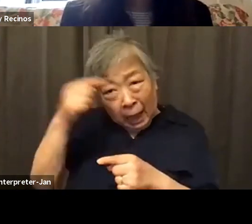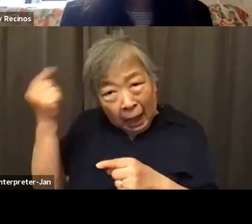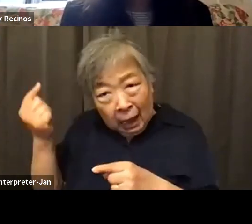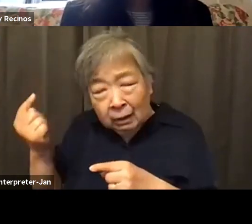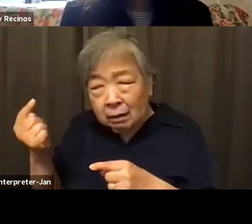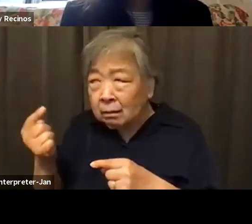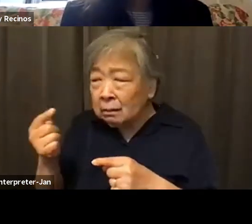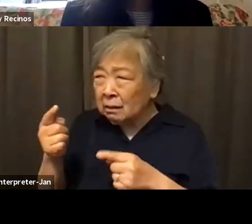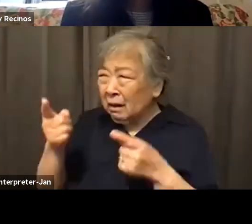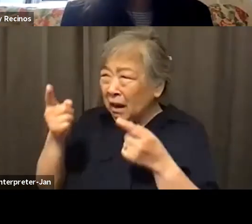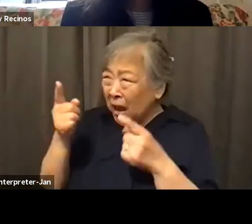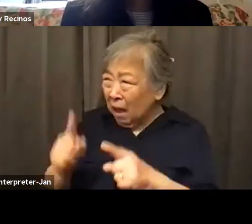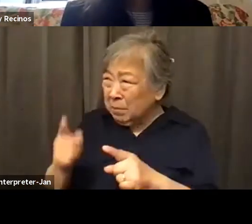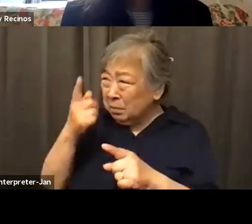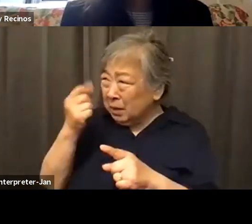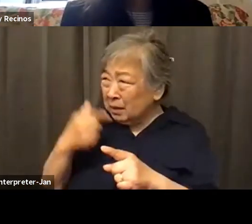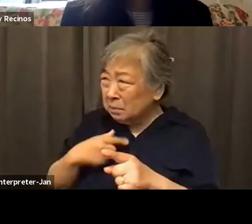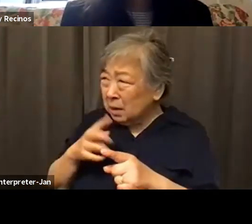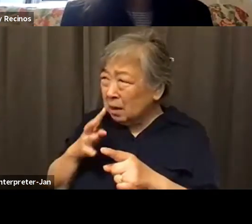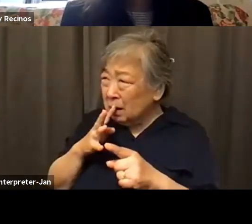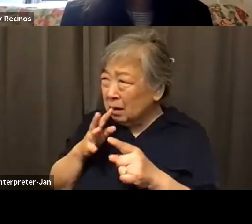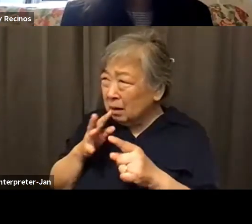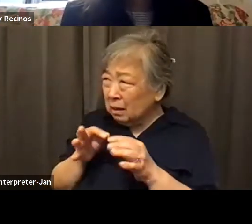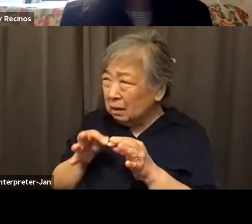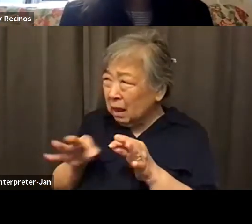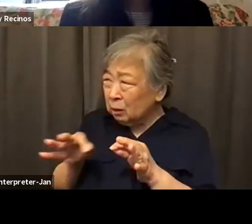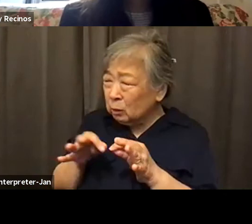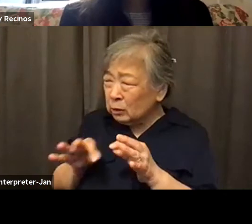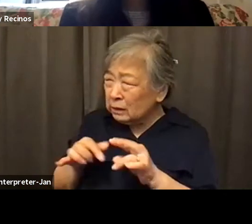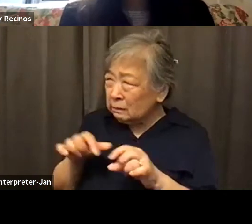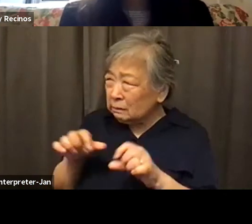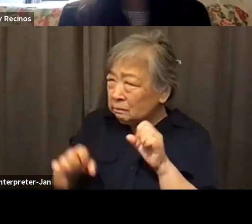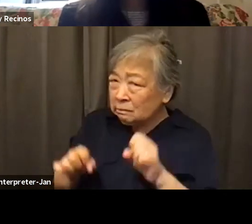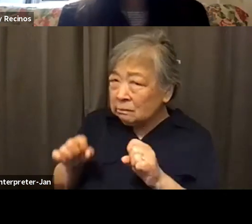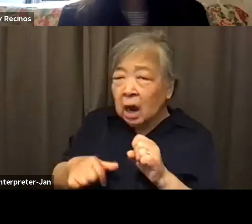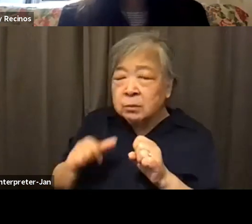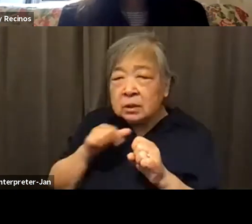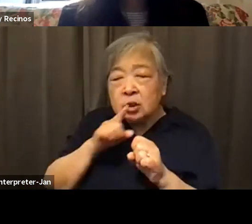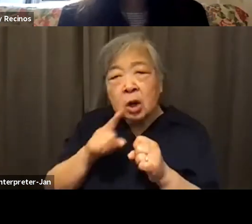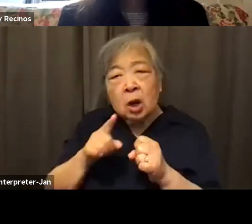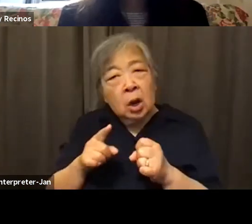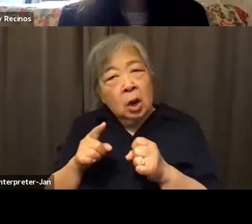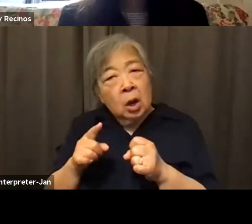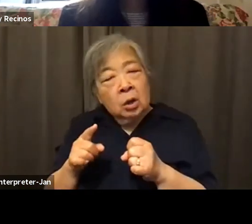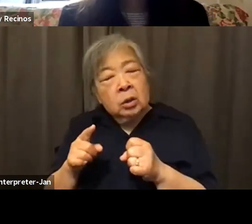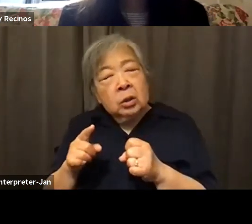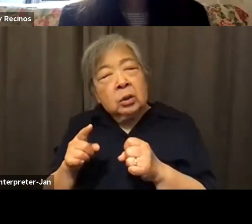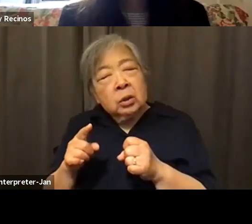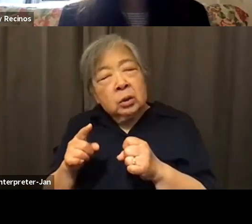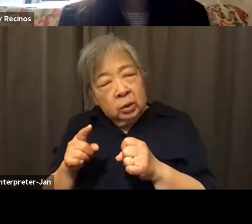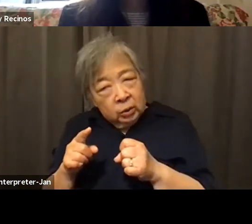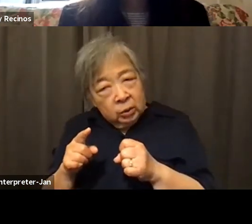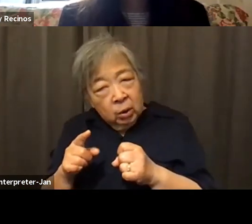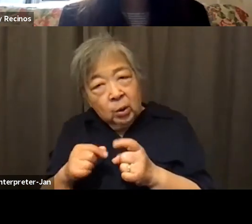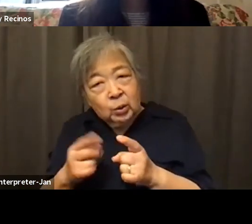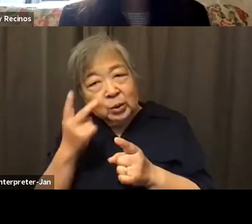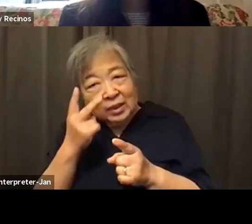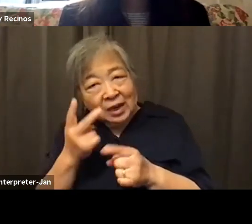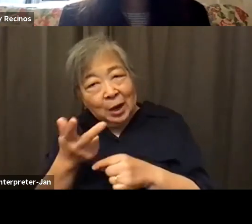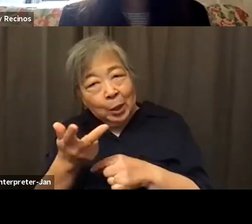I wasn't often sure, so it is I guess a relief to see that experiences can relate across